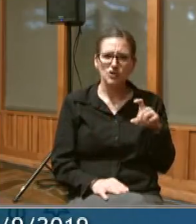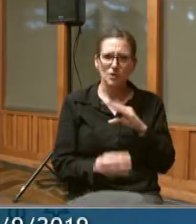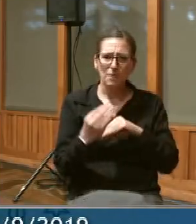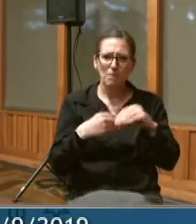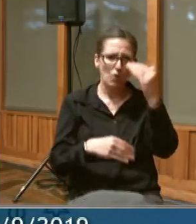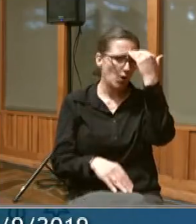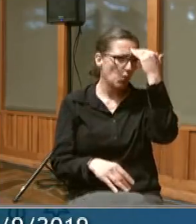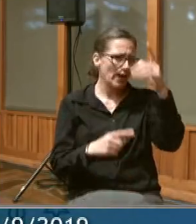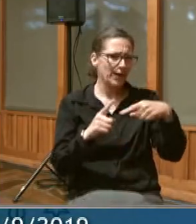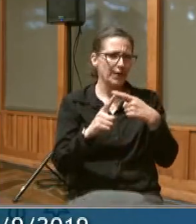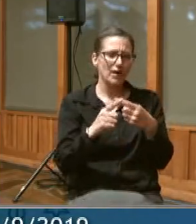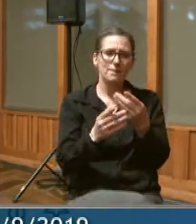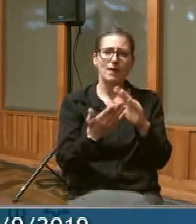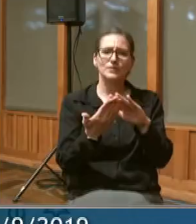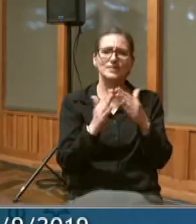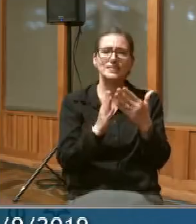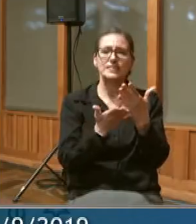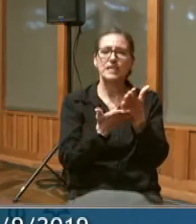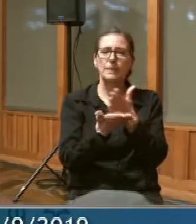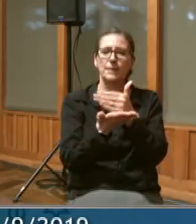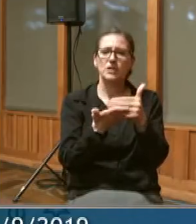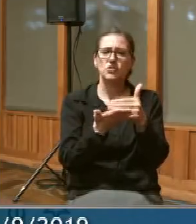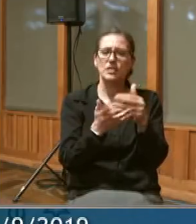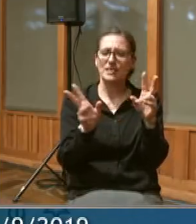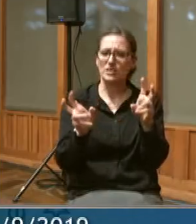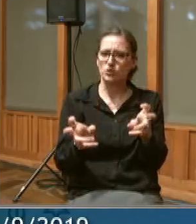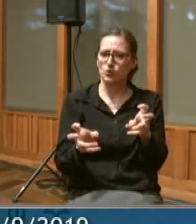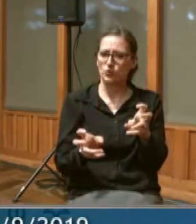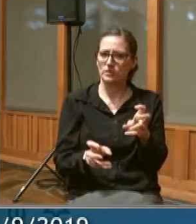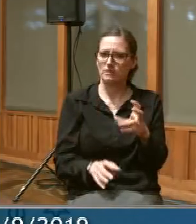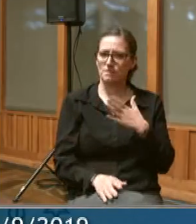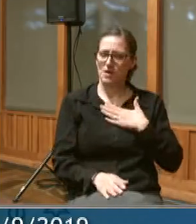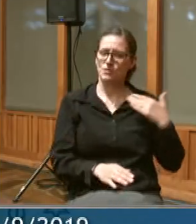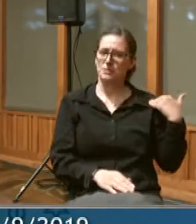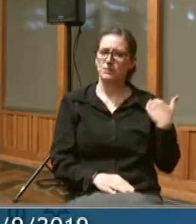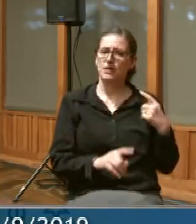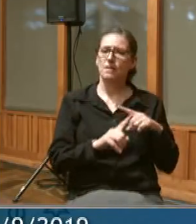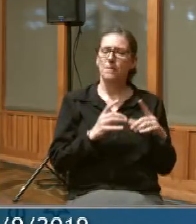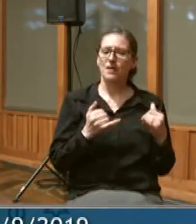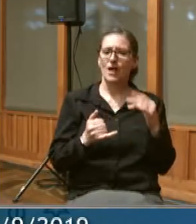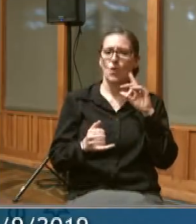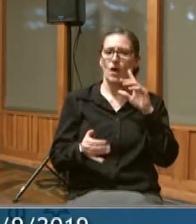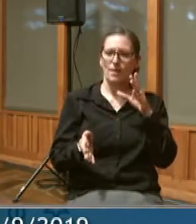I APPRECIATE THE FANTASTIC STAFF AND PROGRAMS. AS A PORTLANDER, I SHOULD HAVE BEEN MORE AWARE OF CITY BUDGET